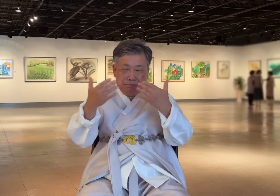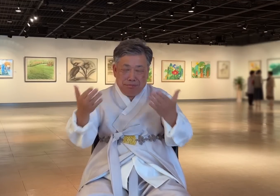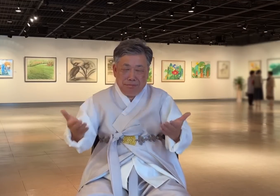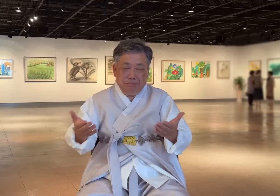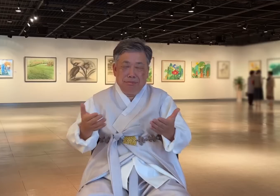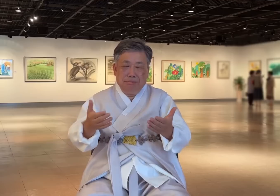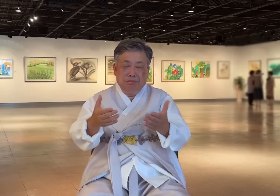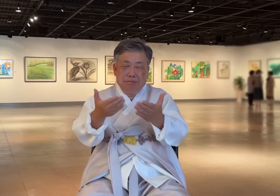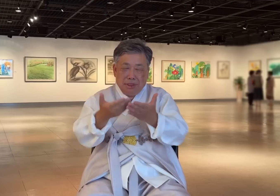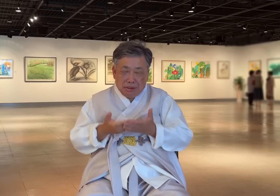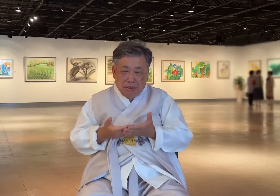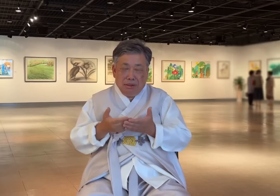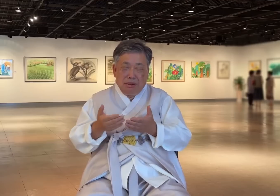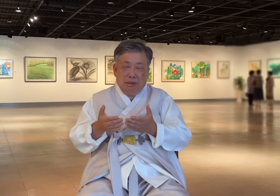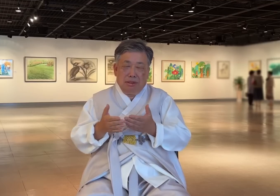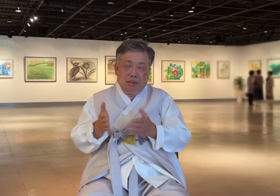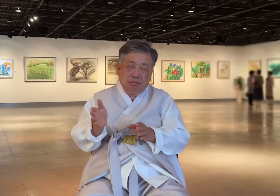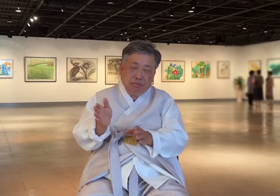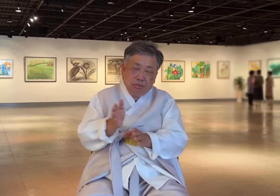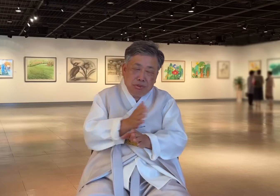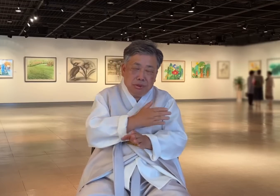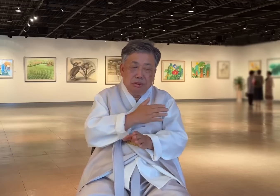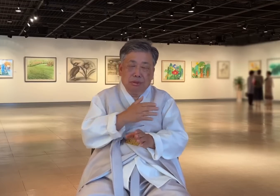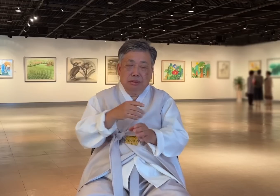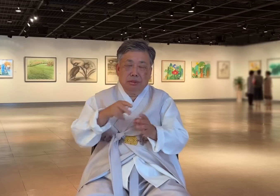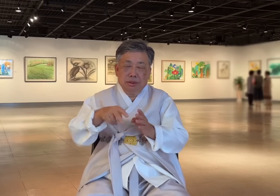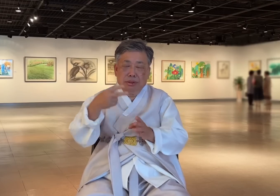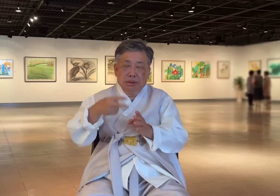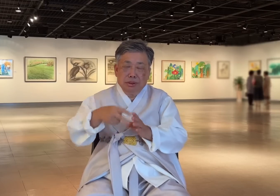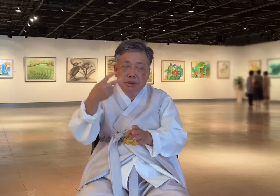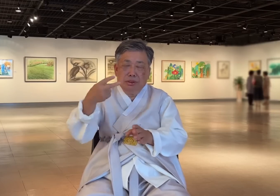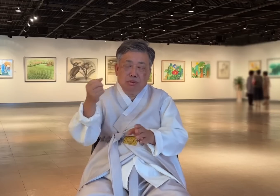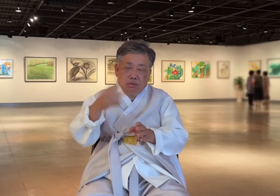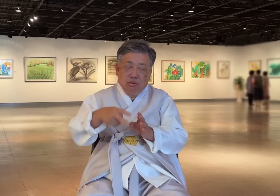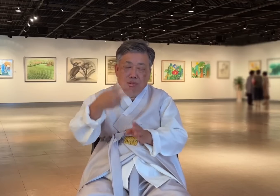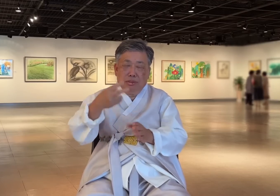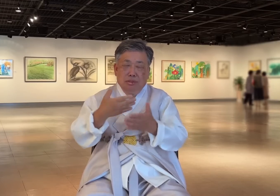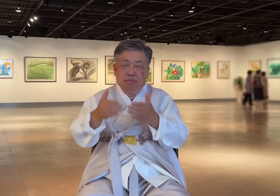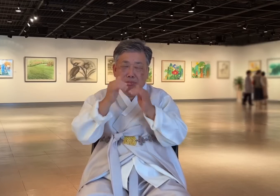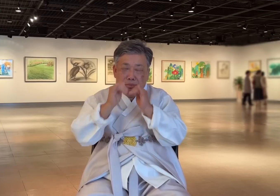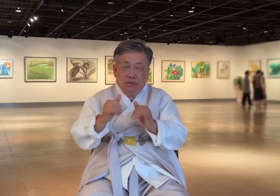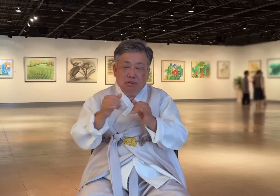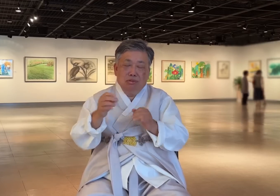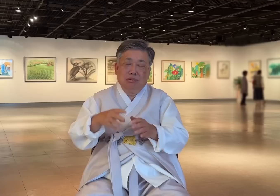After that, I continued drawing and won an award in the second year, and